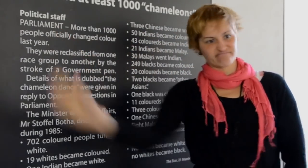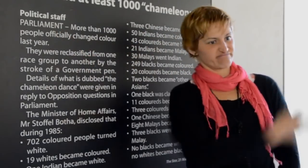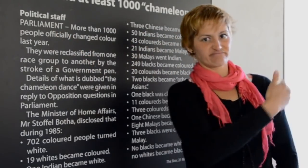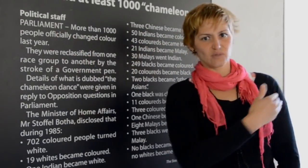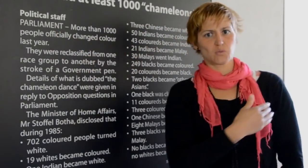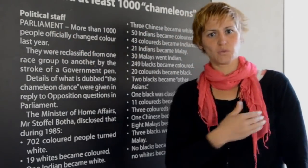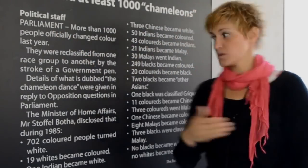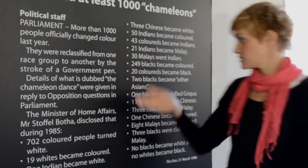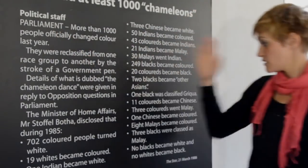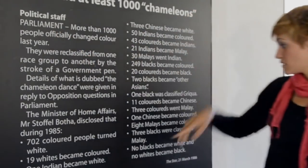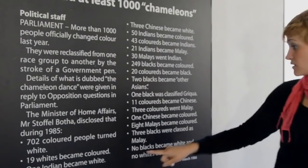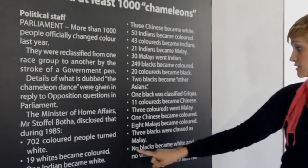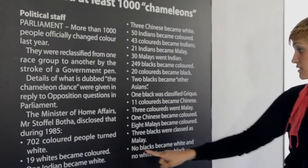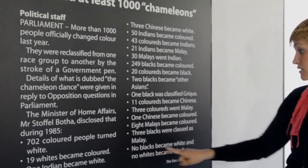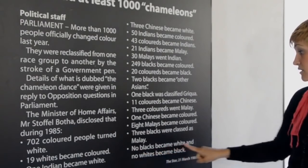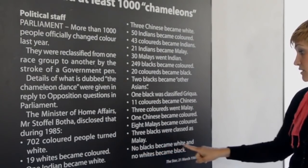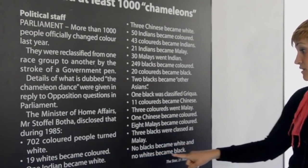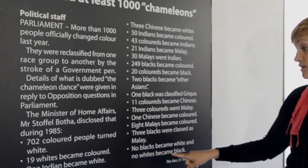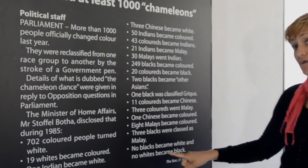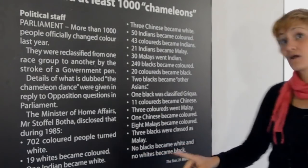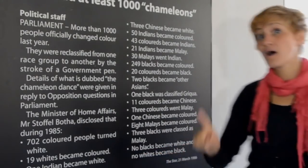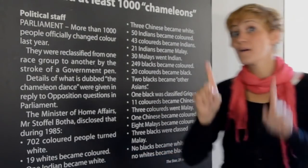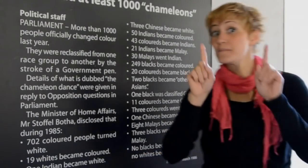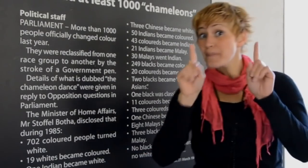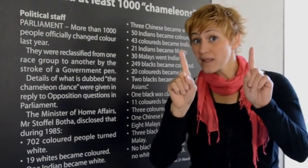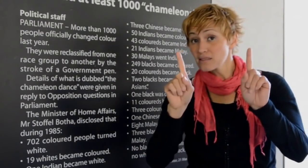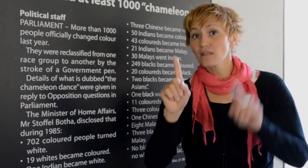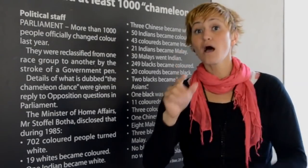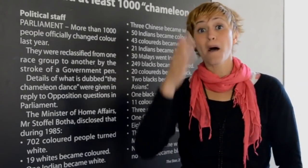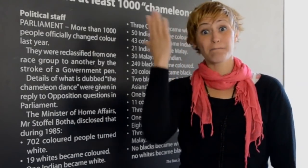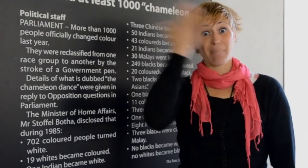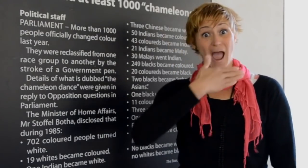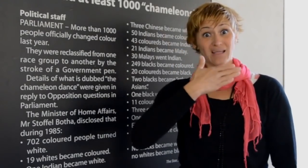as white whatsoever and no